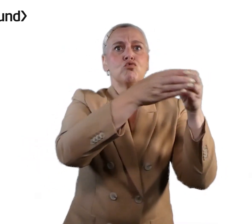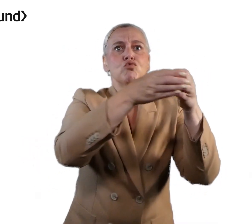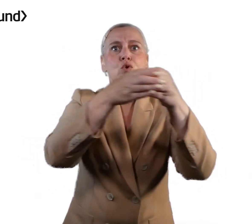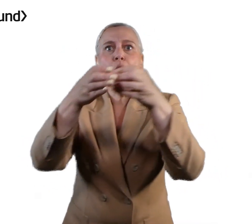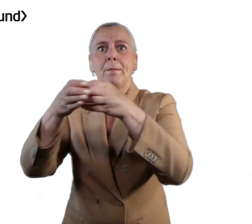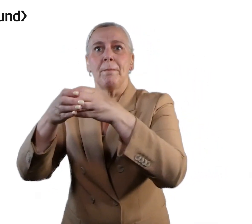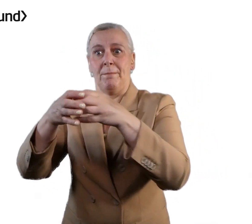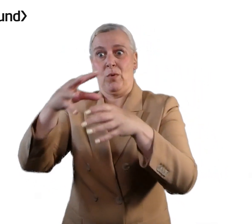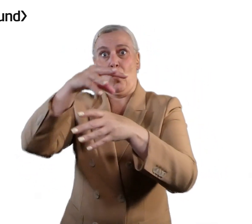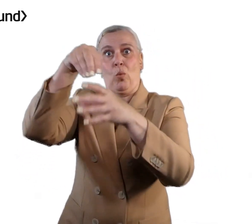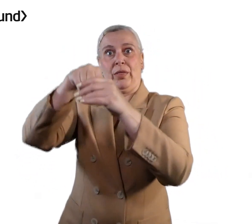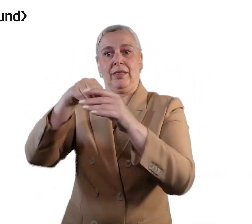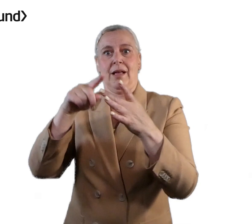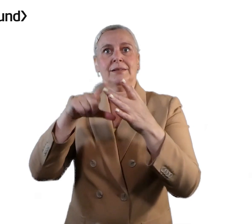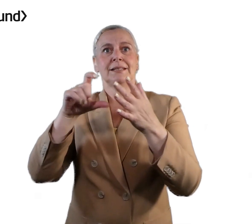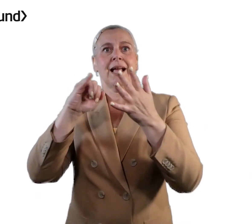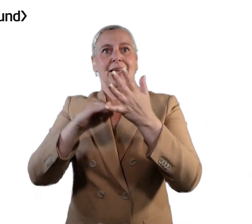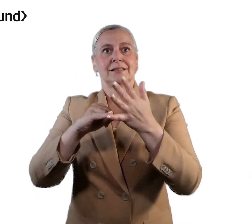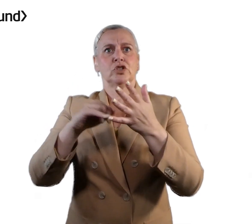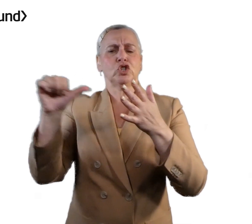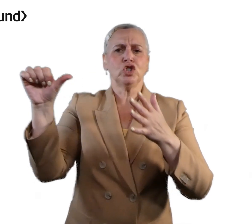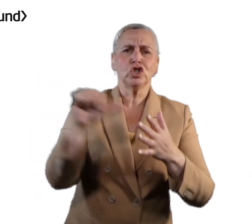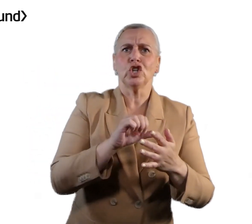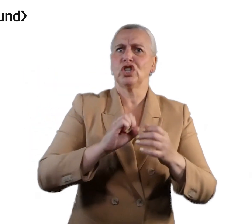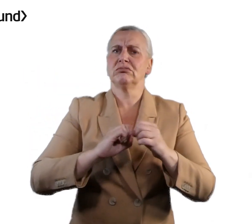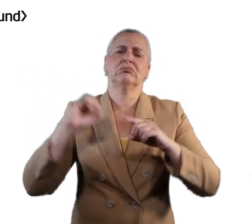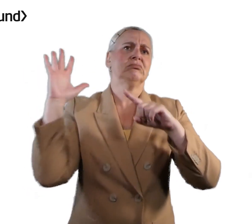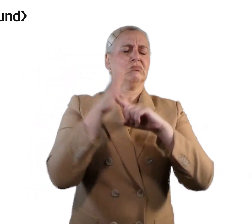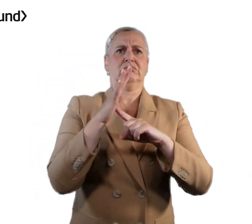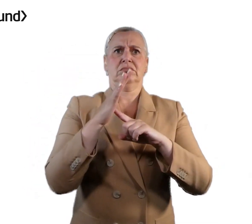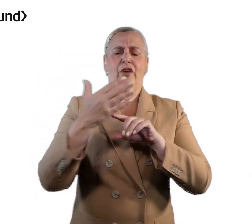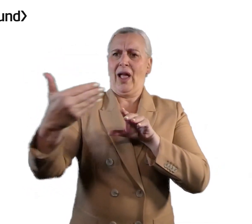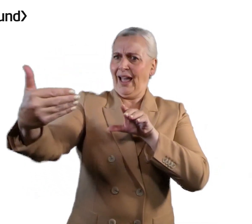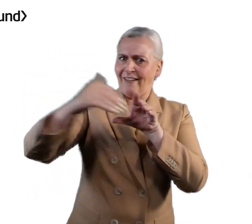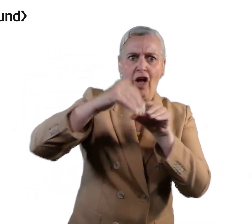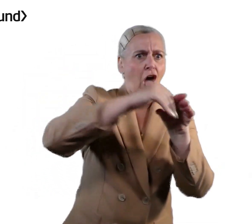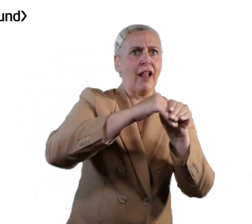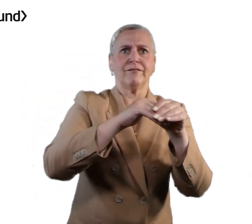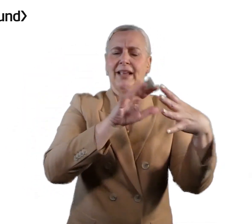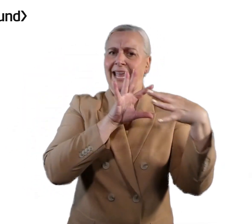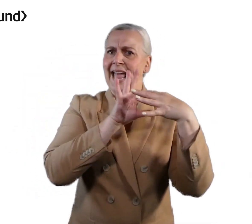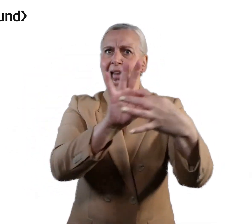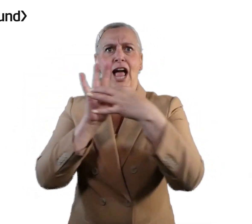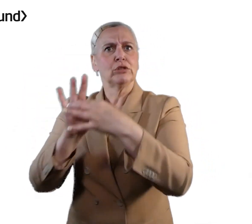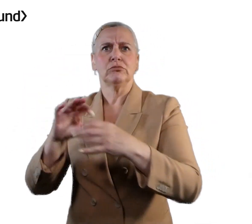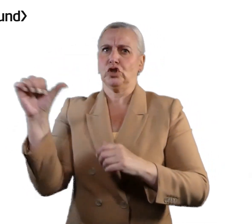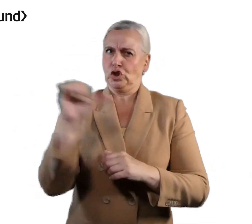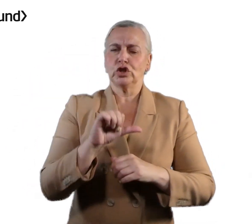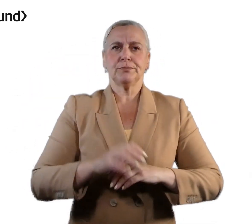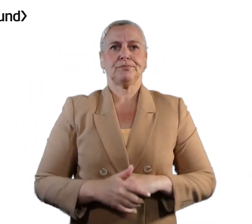within the ICS should be prioritised for input and engagement.